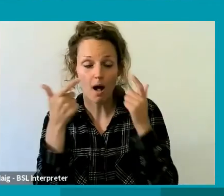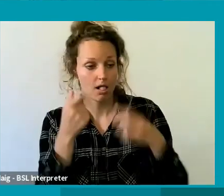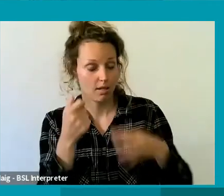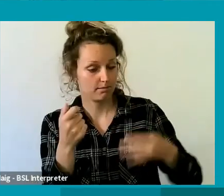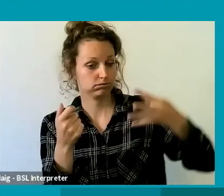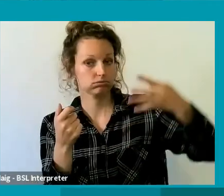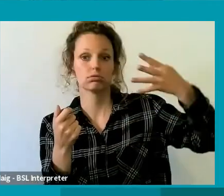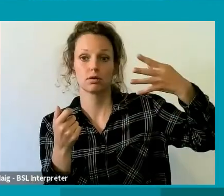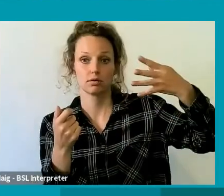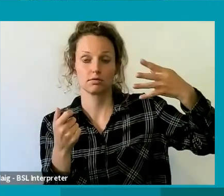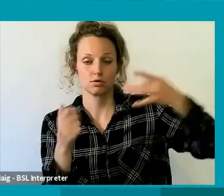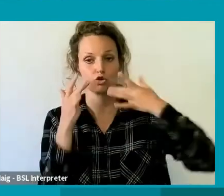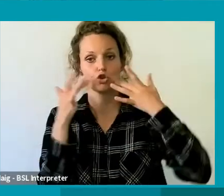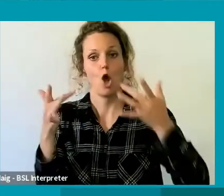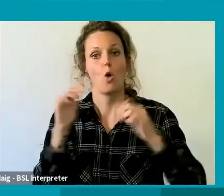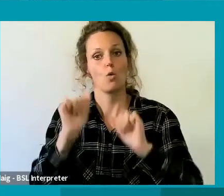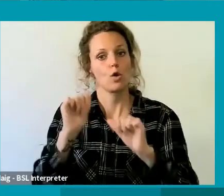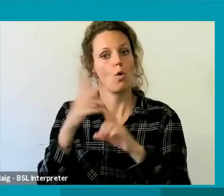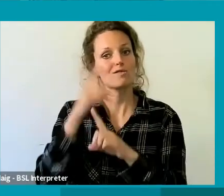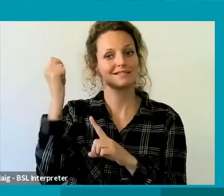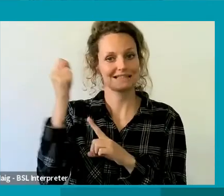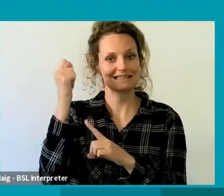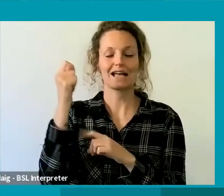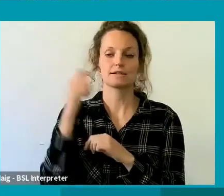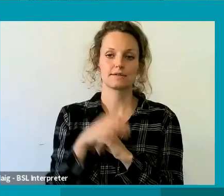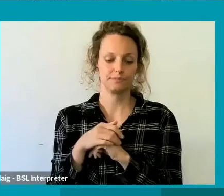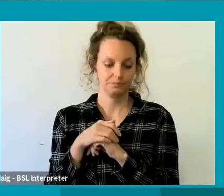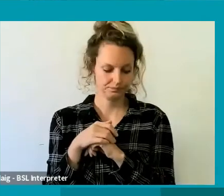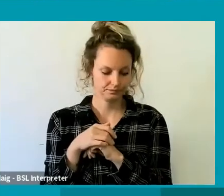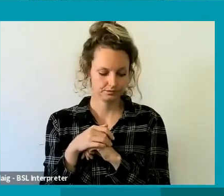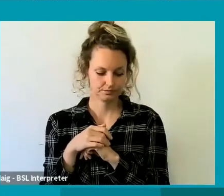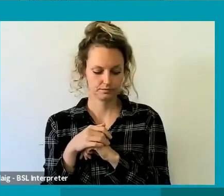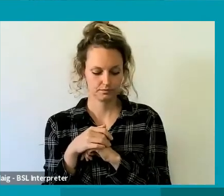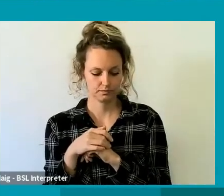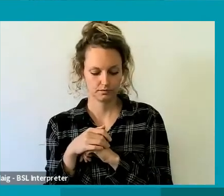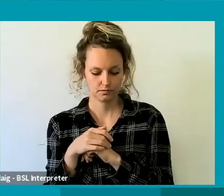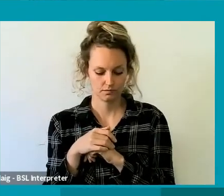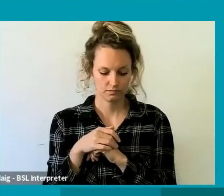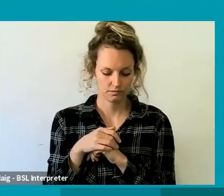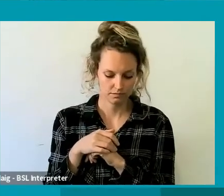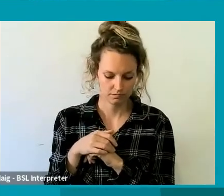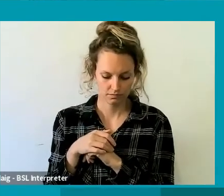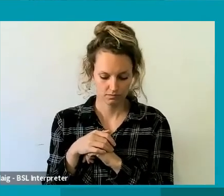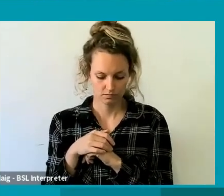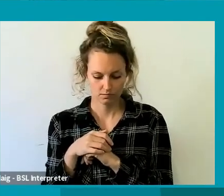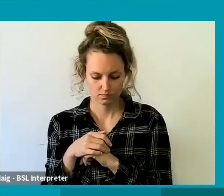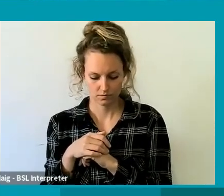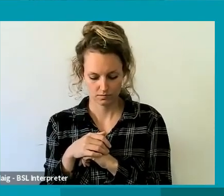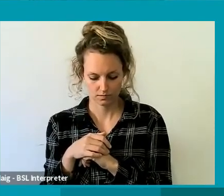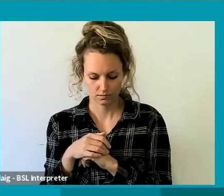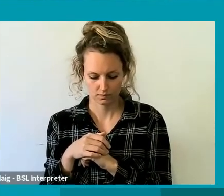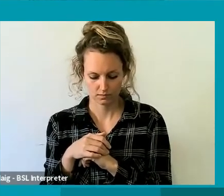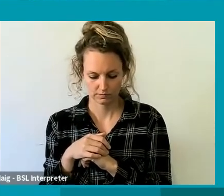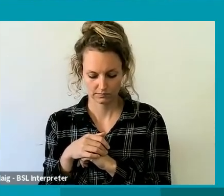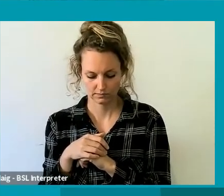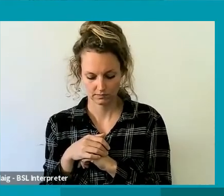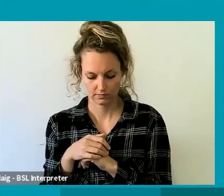your success and the more that's playing into and helping to promote your personal brand right? So don't forget,